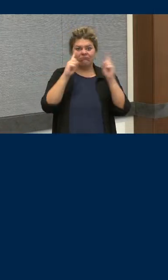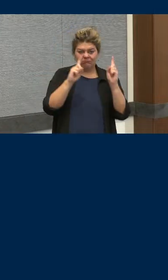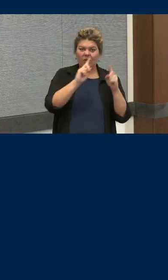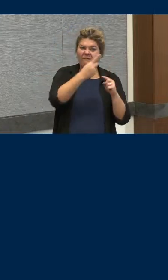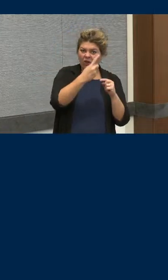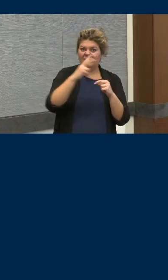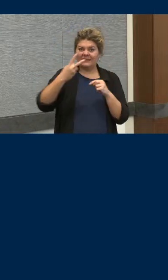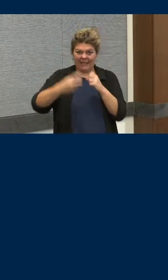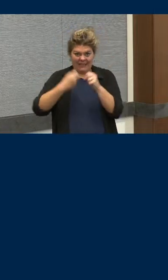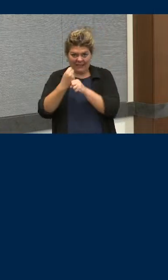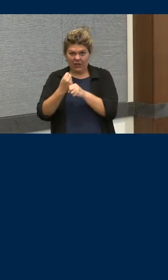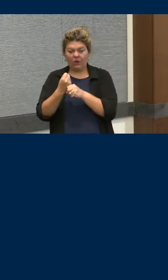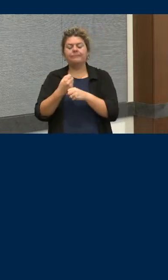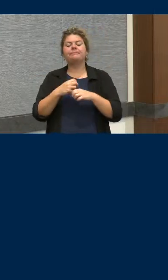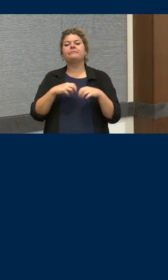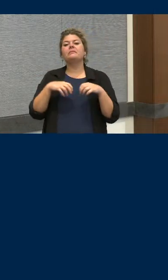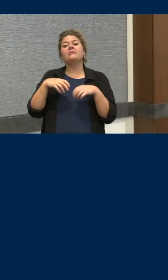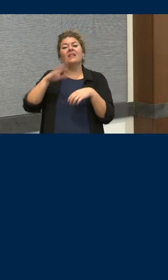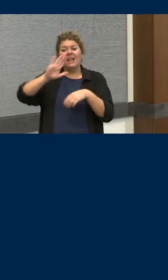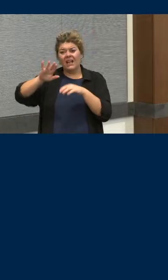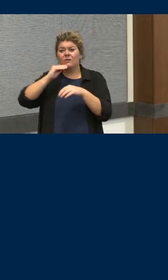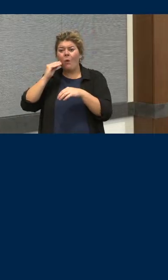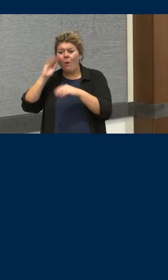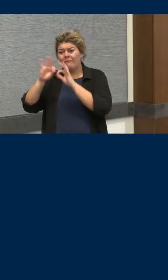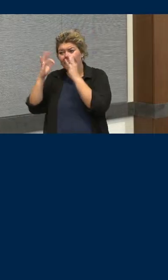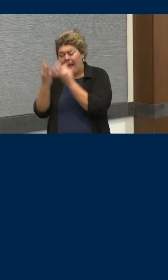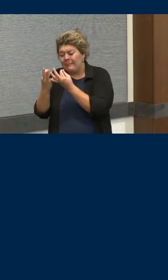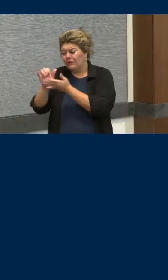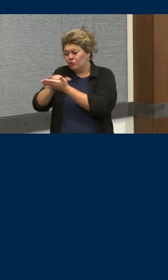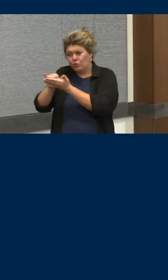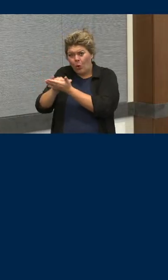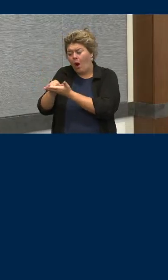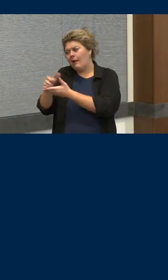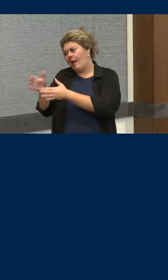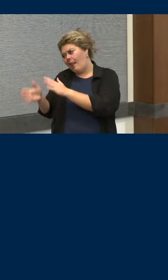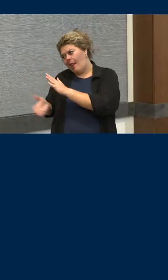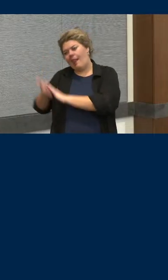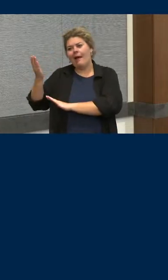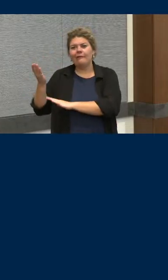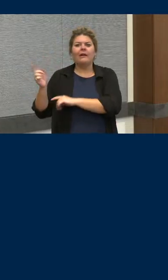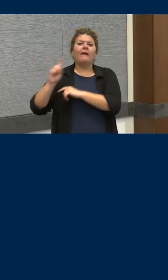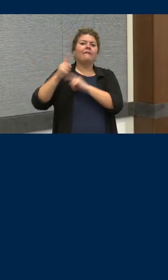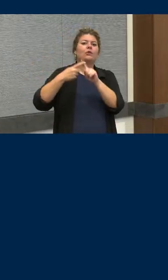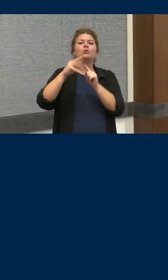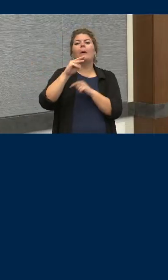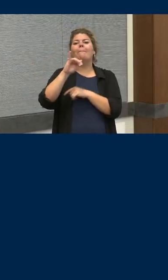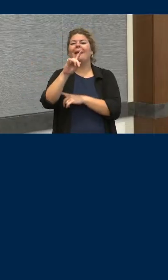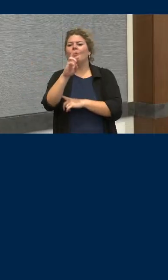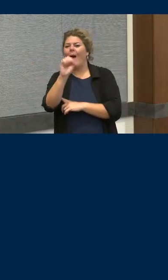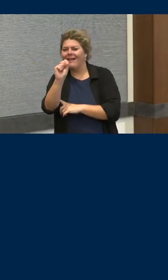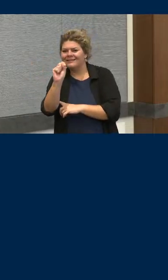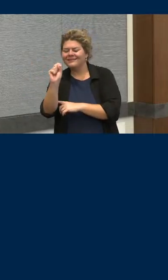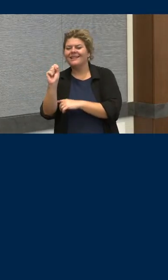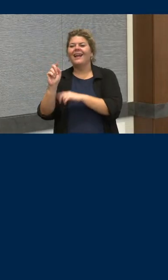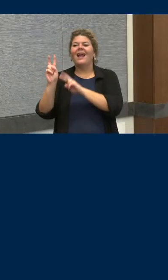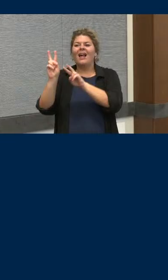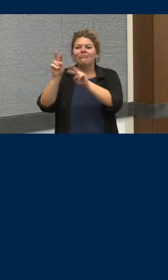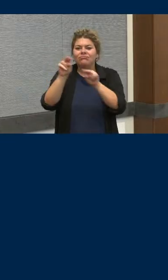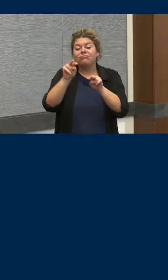York City, driving first to the